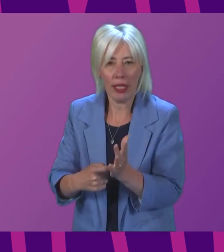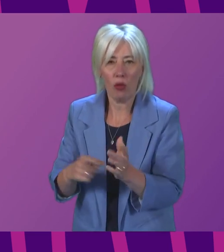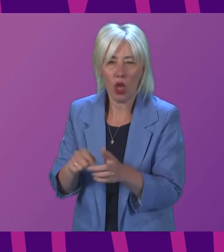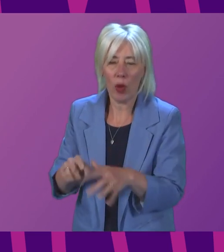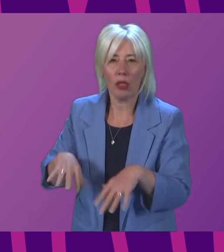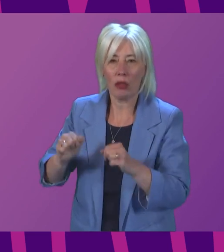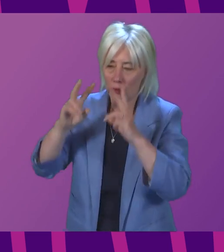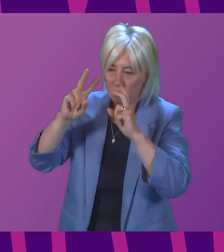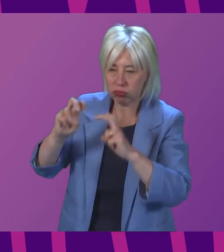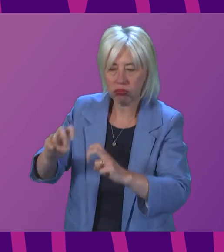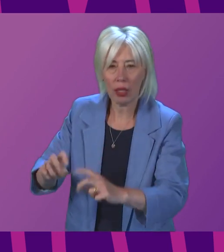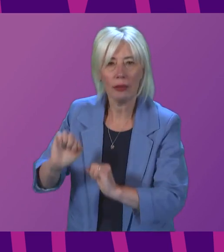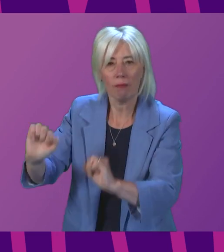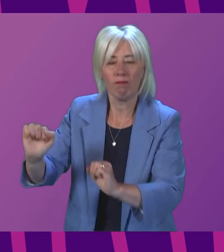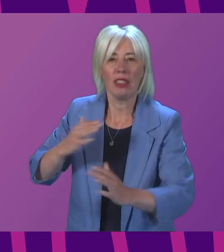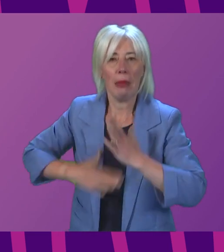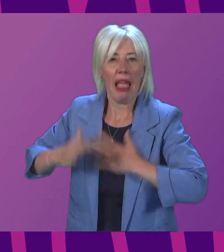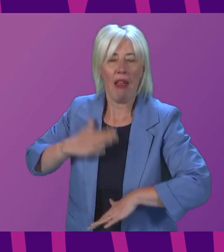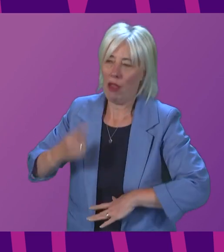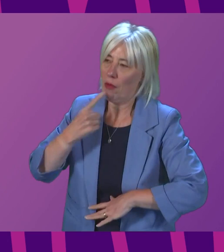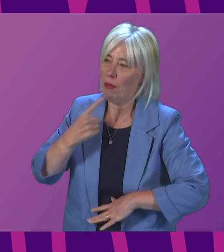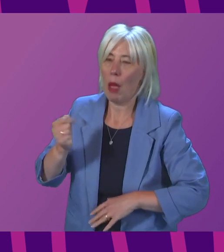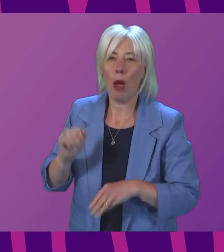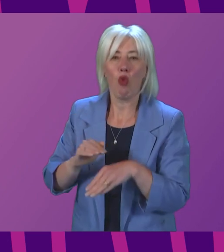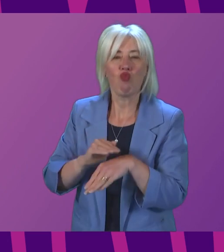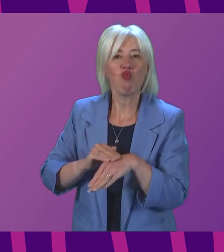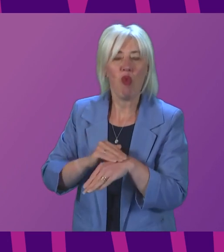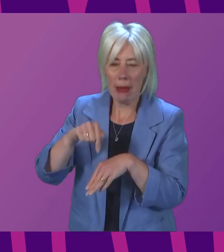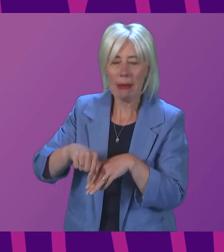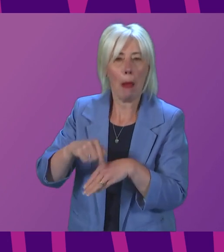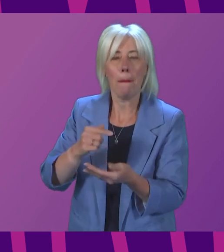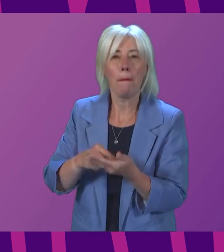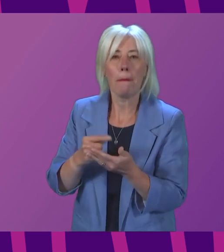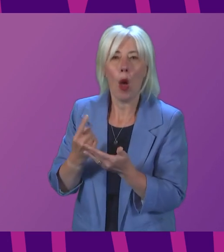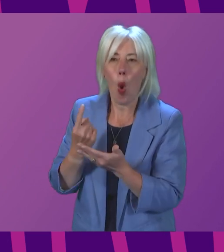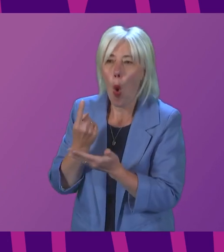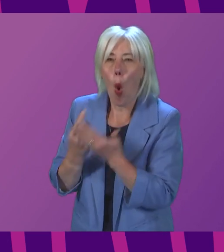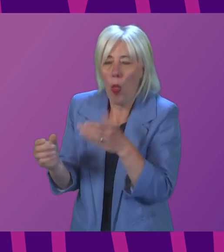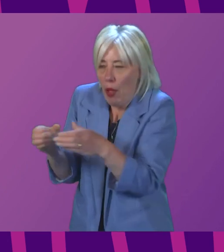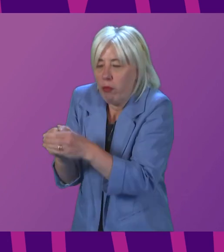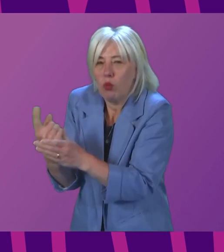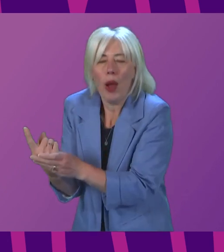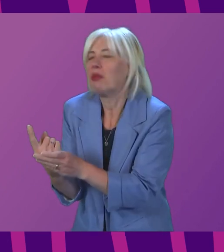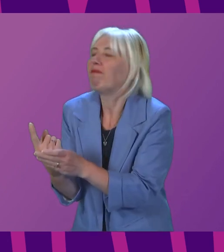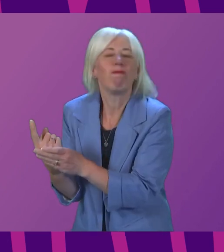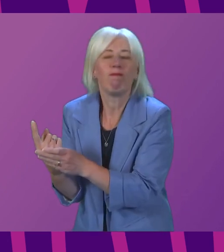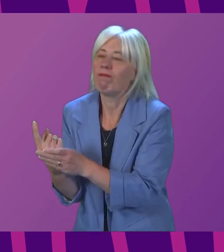launching an investigation into his conduct, but racism incidents are never isolated, and